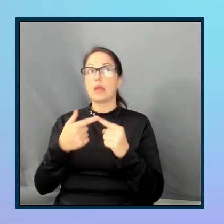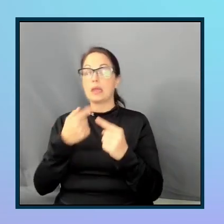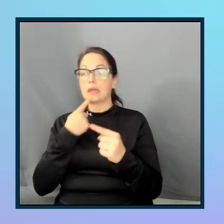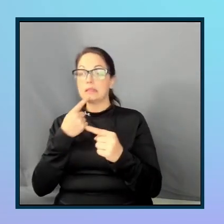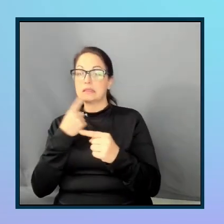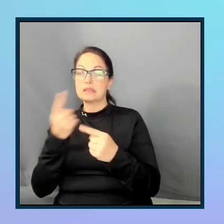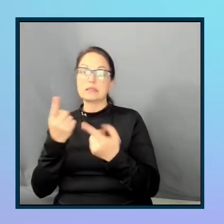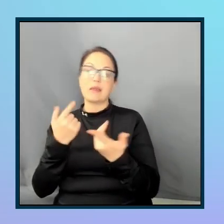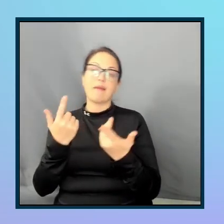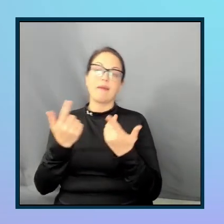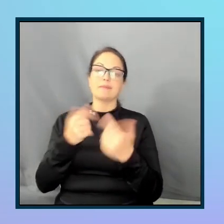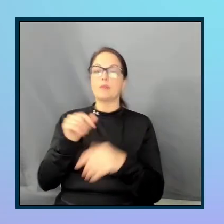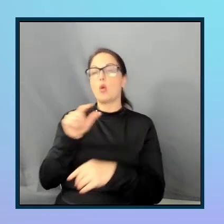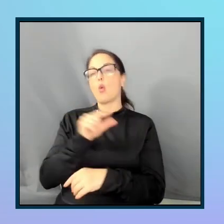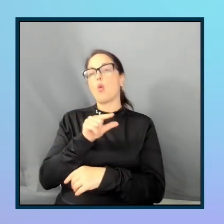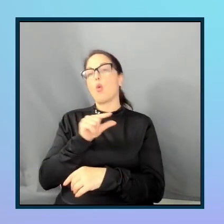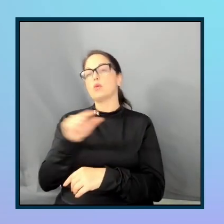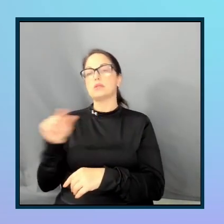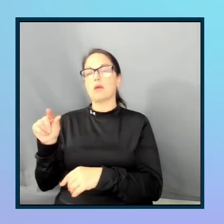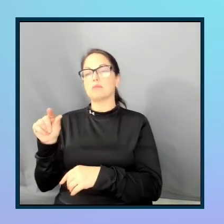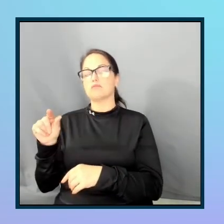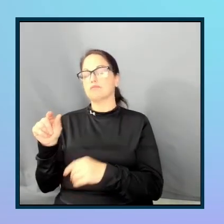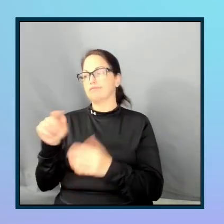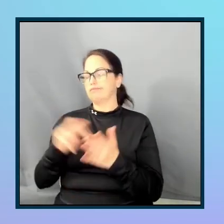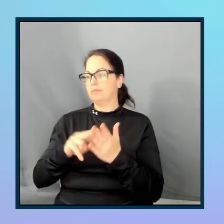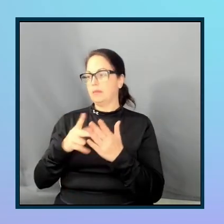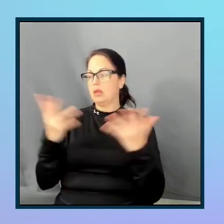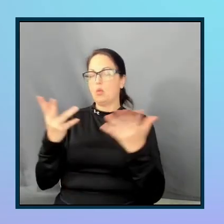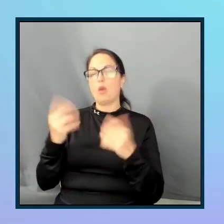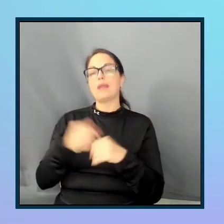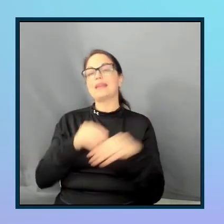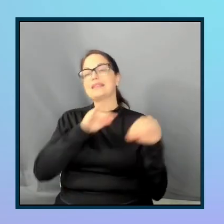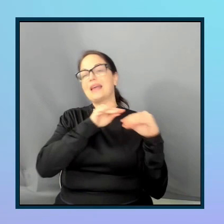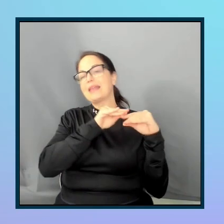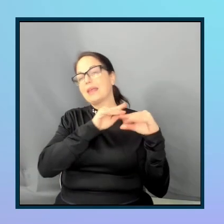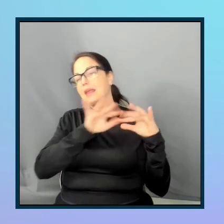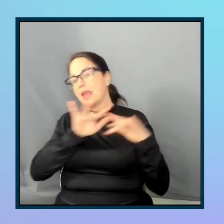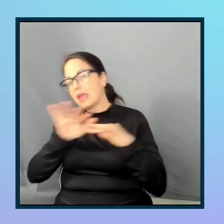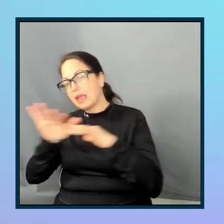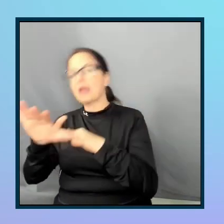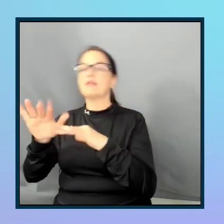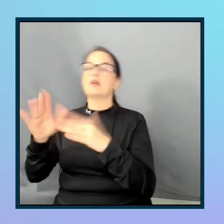horizontal is the influence you have on your peers, on your teams,